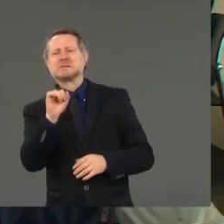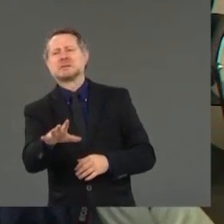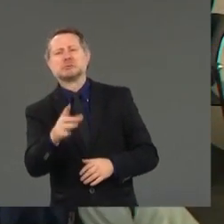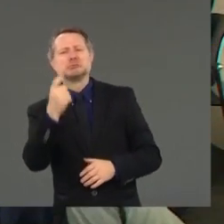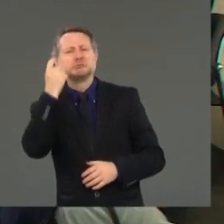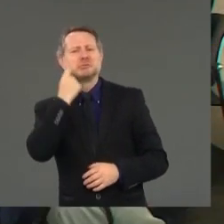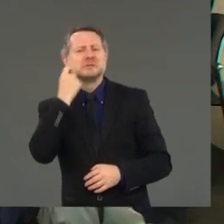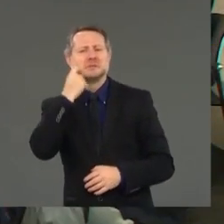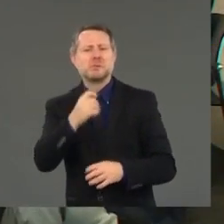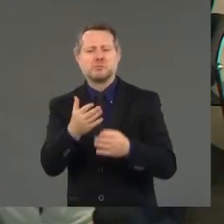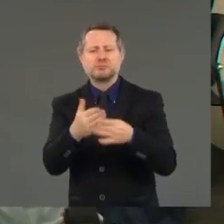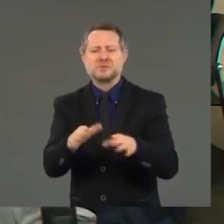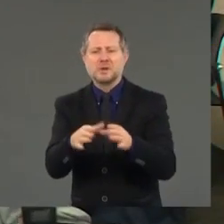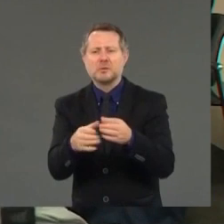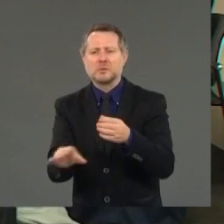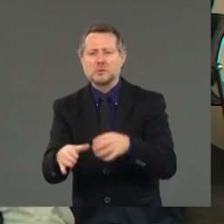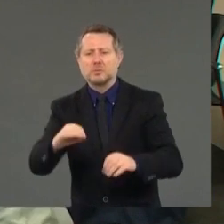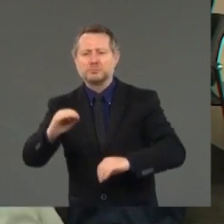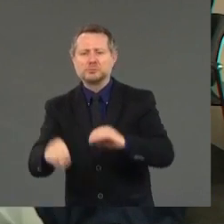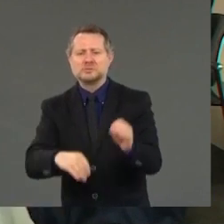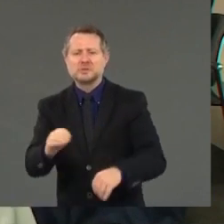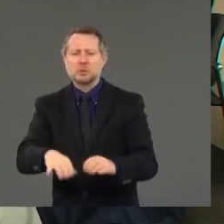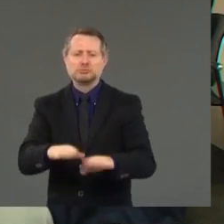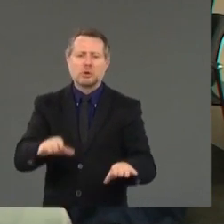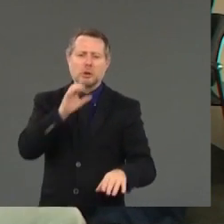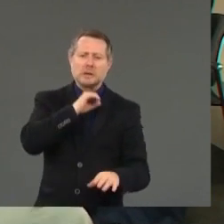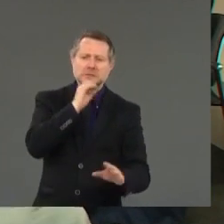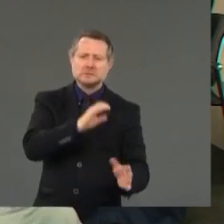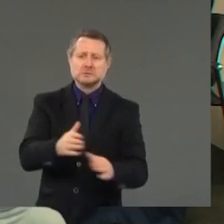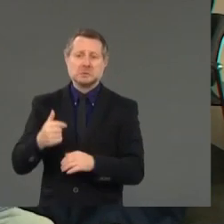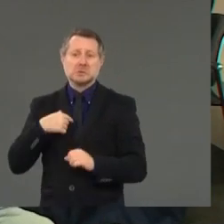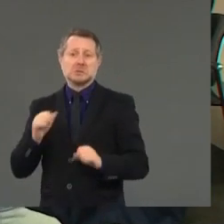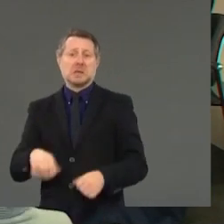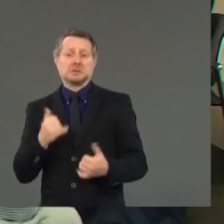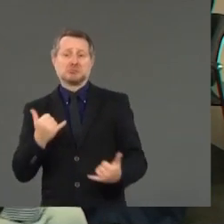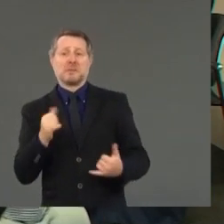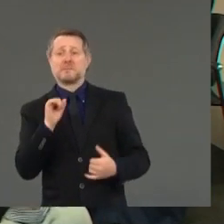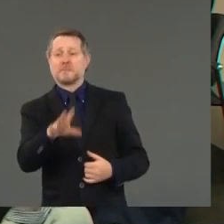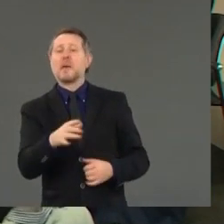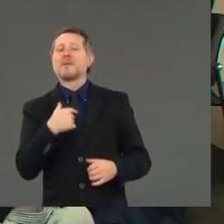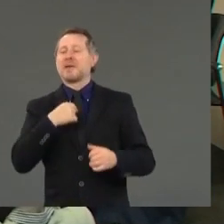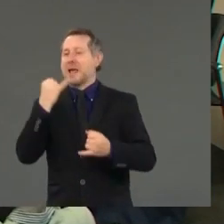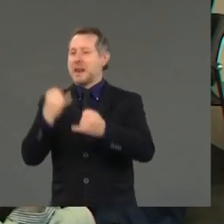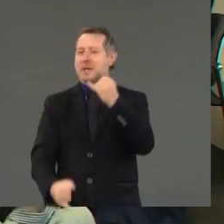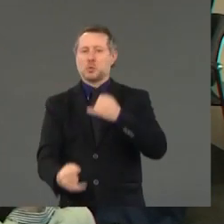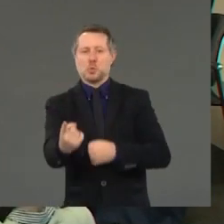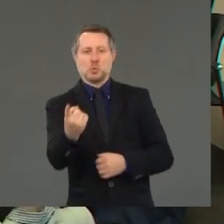CHILDREN. BUT THEY HAVEN'T FOUND ANYTHING YET. I CAN GET YOU THE MOST RECENT BREAKDOWN OF THE CASES THAT WE